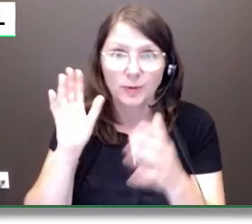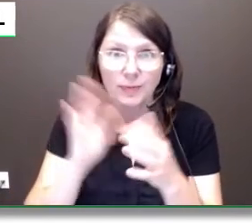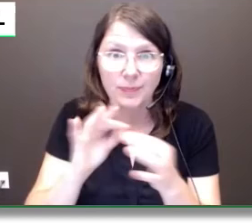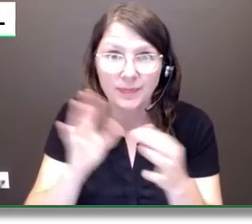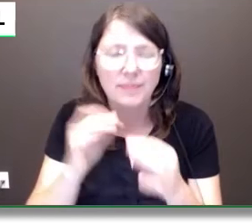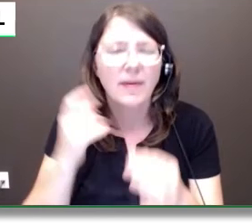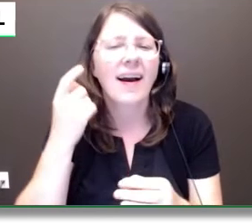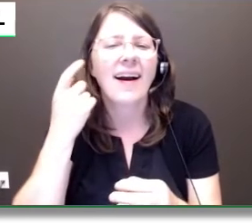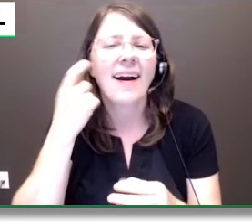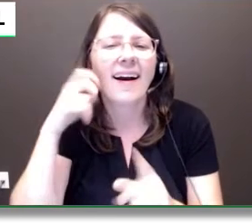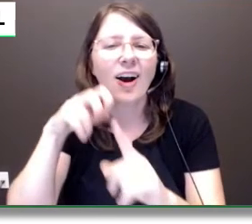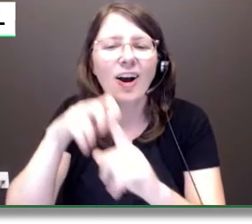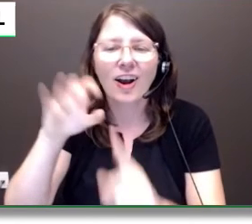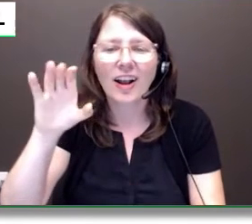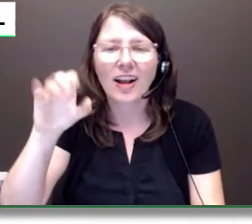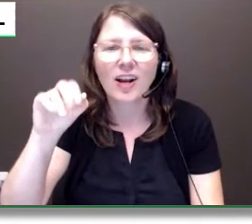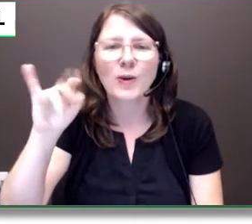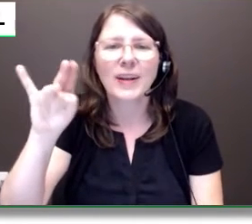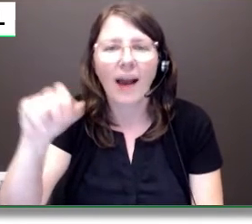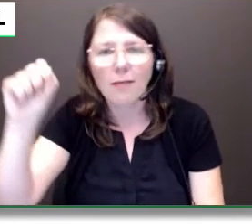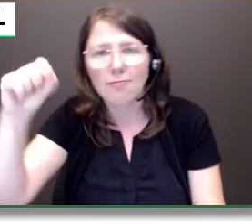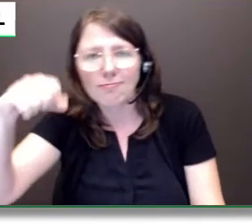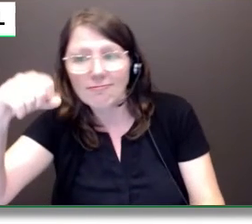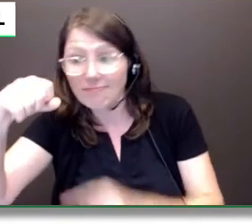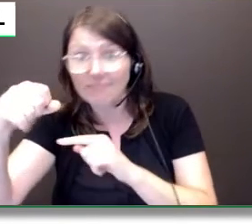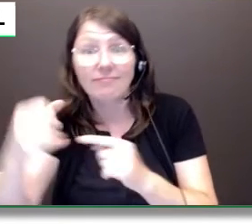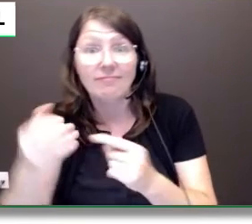Yeah I definitely echo a lot what Patrick is saying. The the sensory